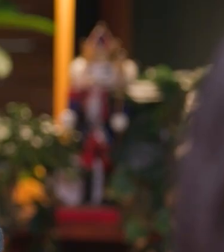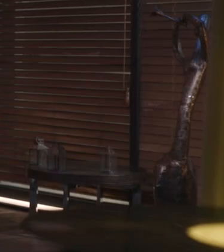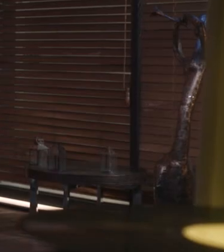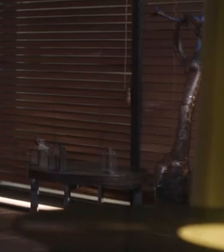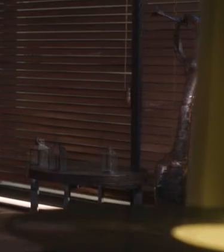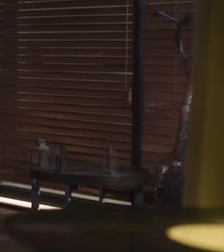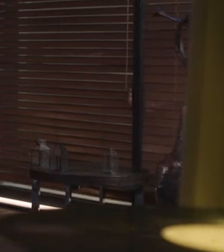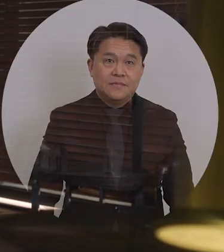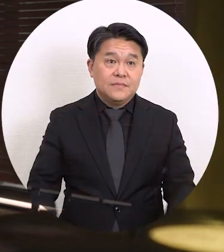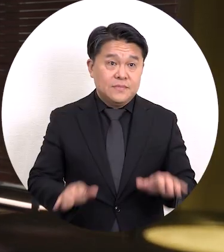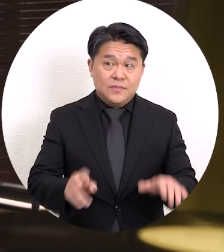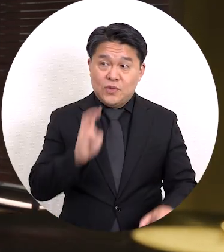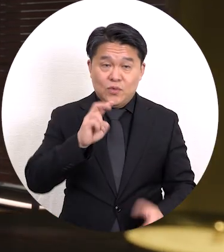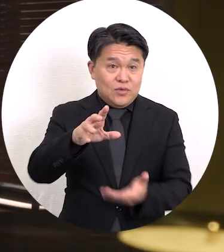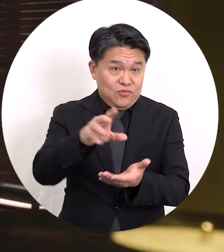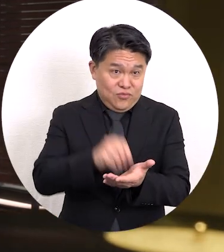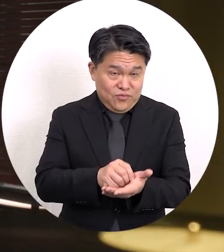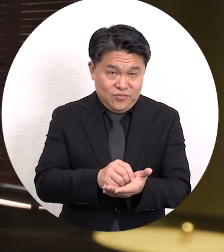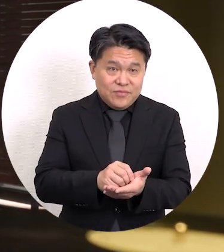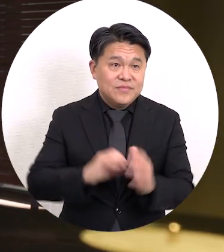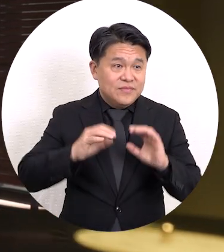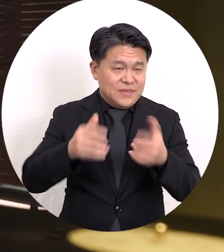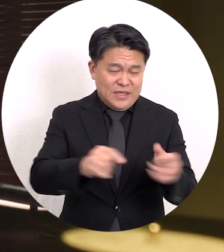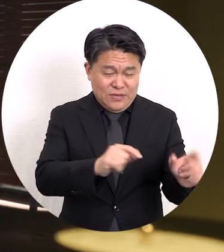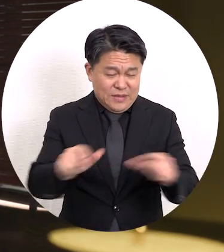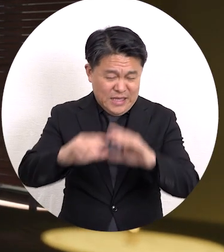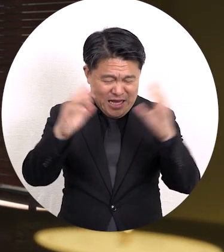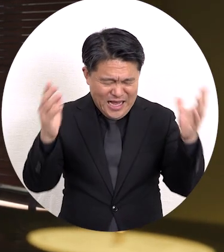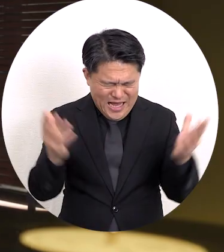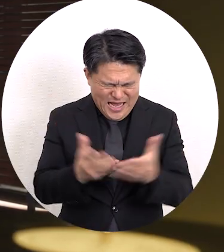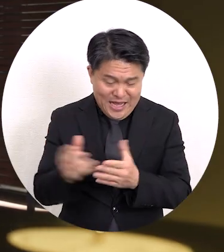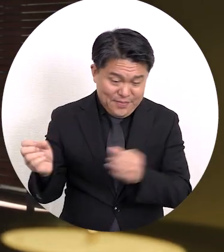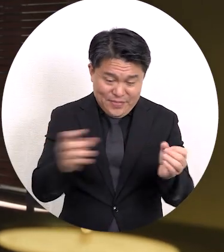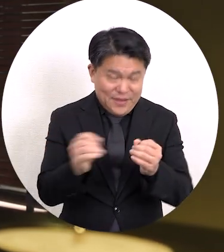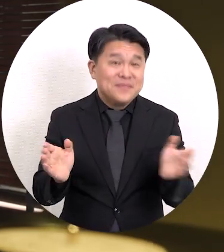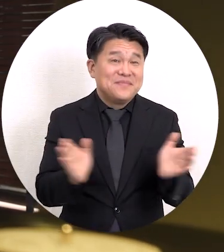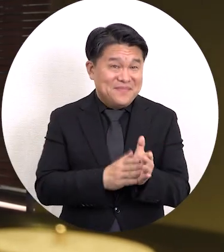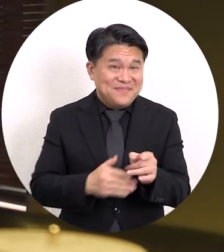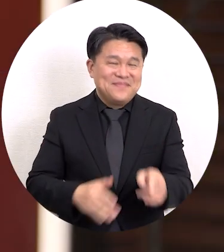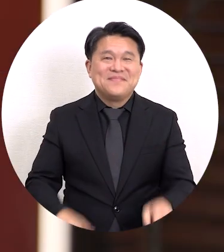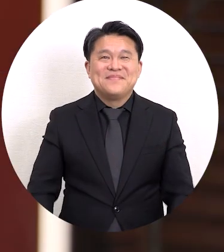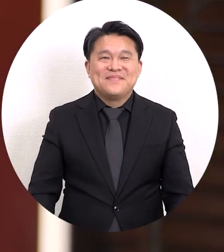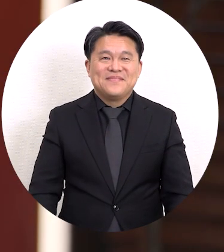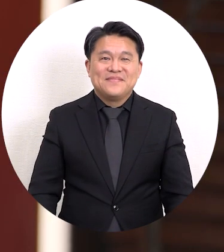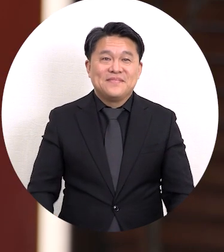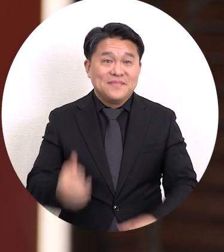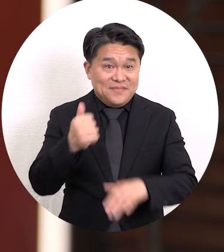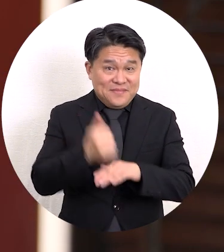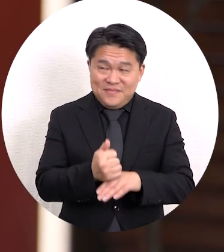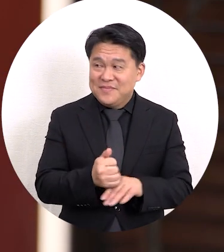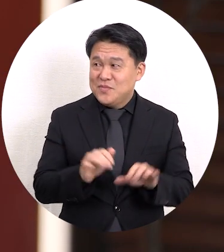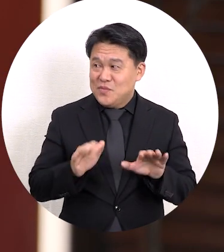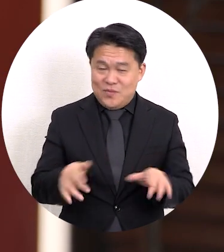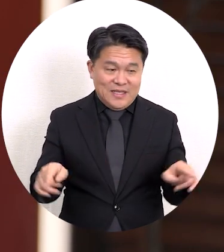Today, we discussed all aspects of the world through the theme of music. Finally, I would love to hear